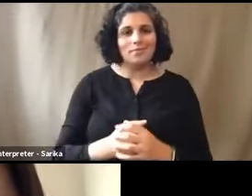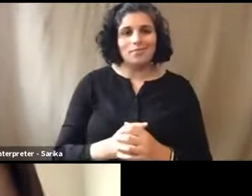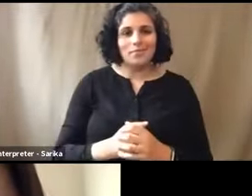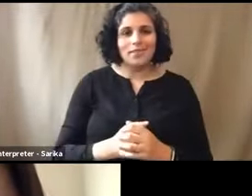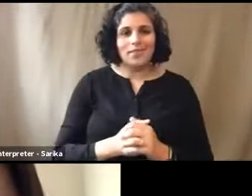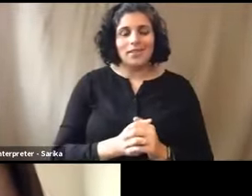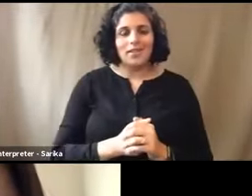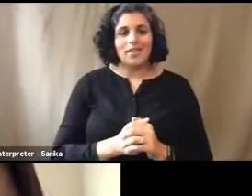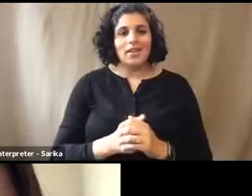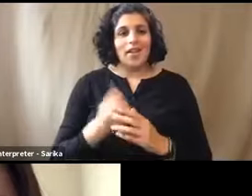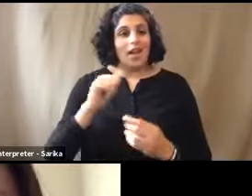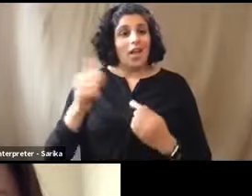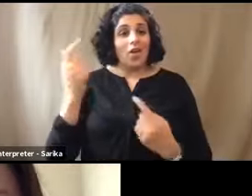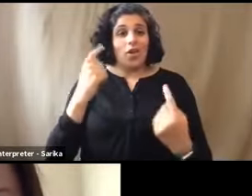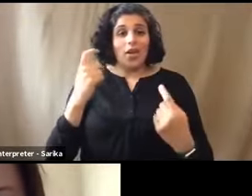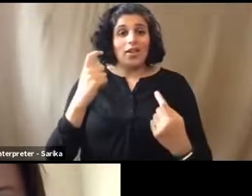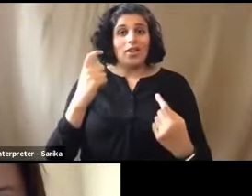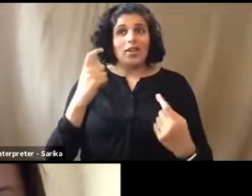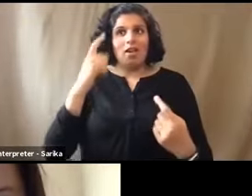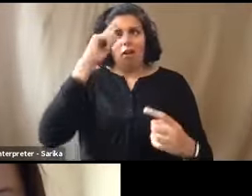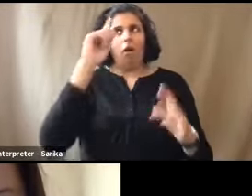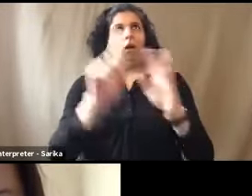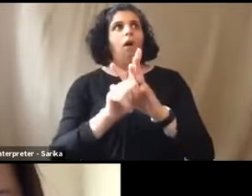that you come up with after the presentation.